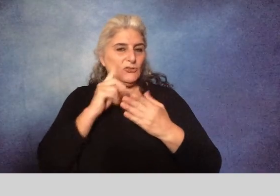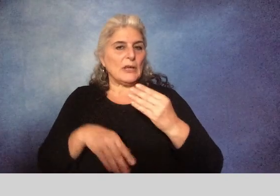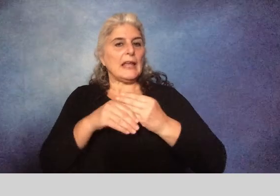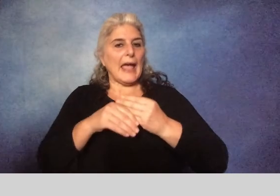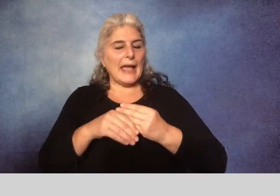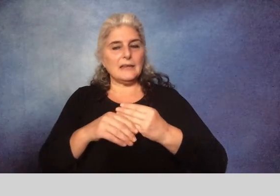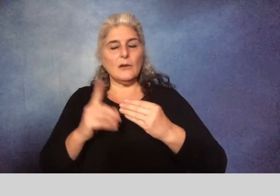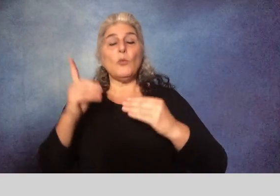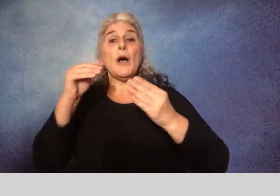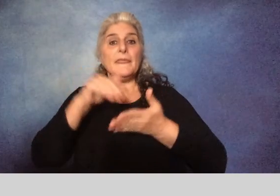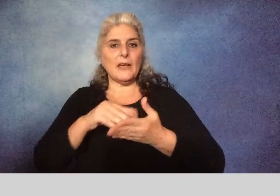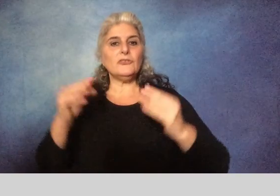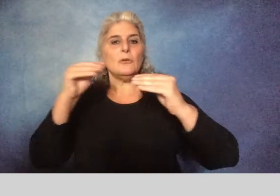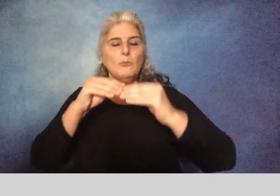are being ranked highly on Metacritic.